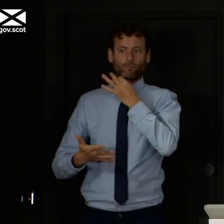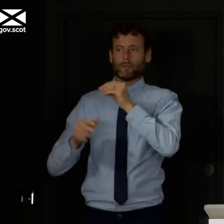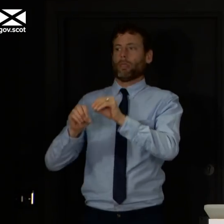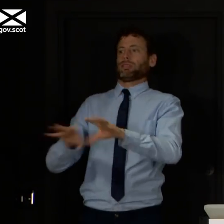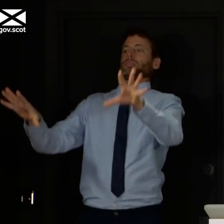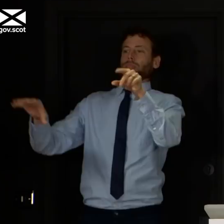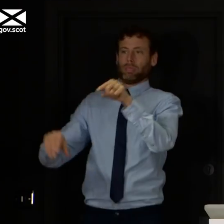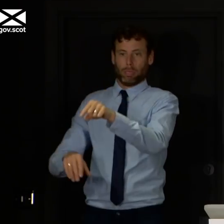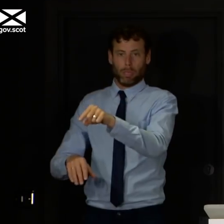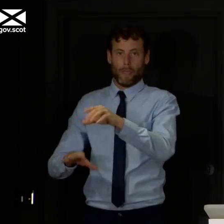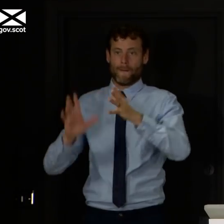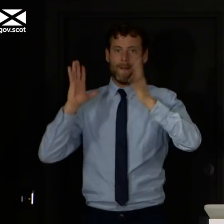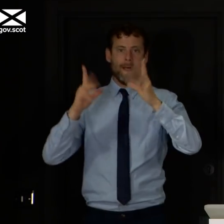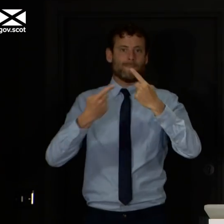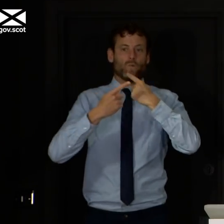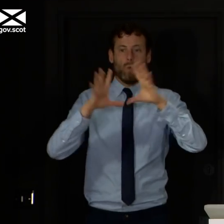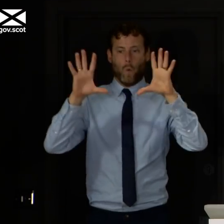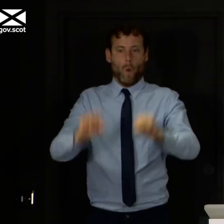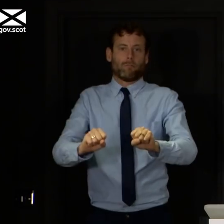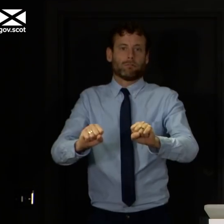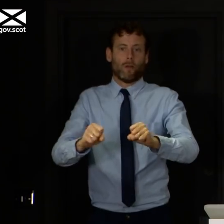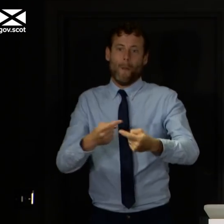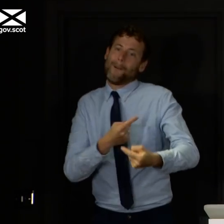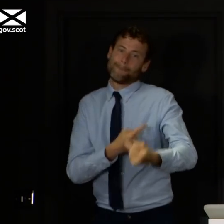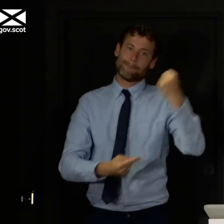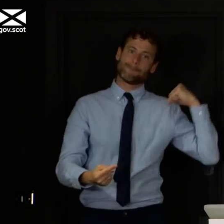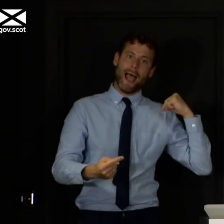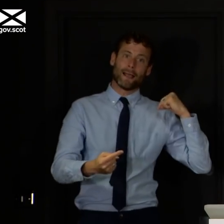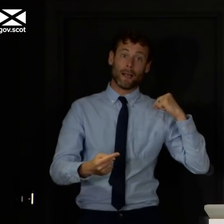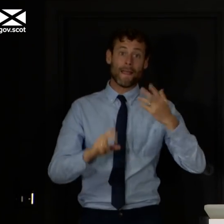even greater damage, and probably, undoubtedly actually, more long-lasting damage to the